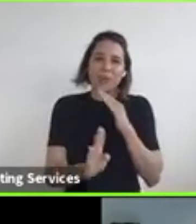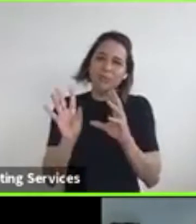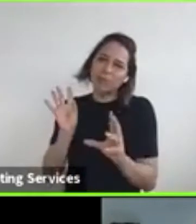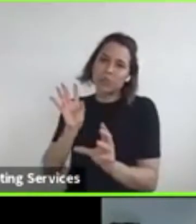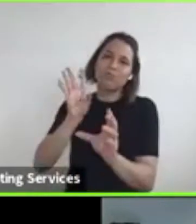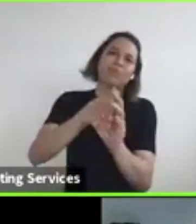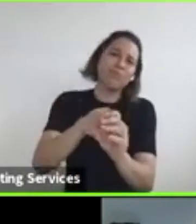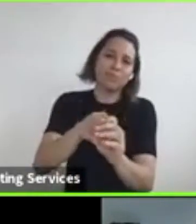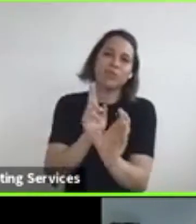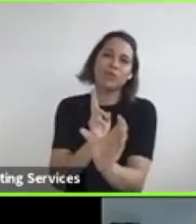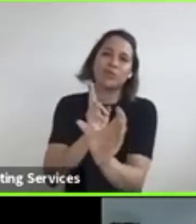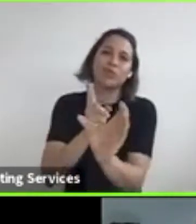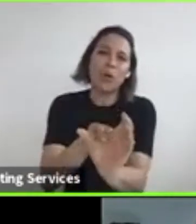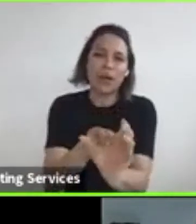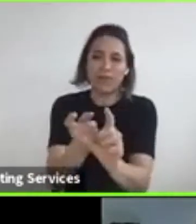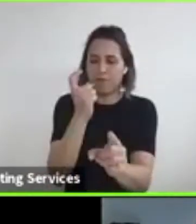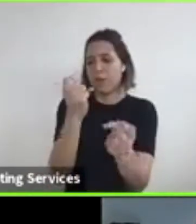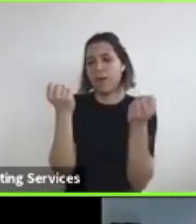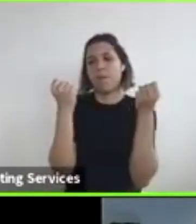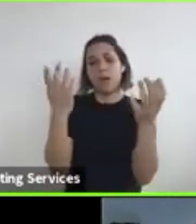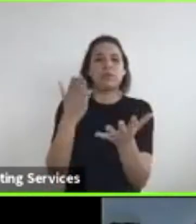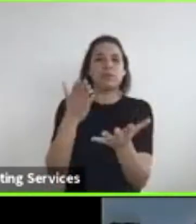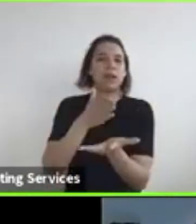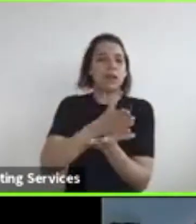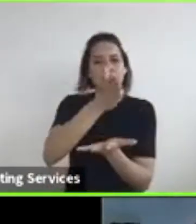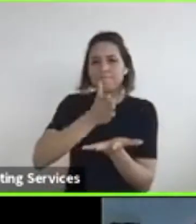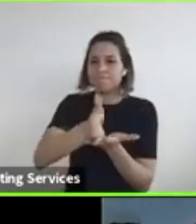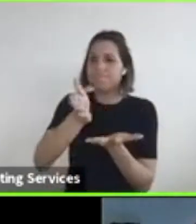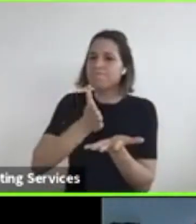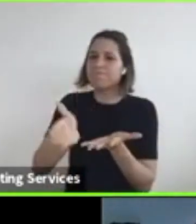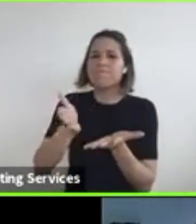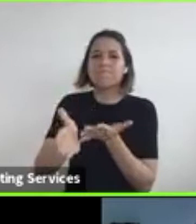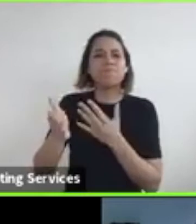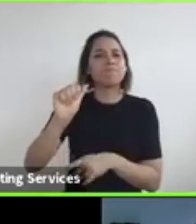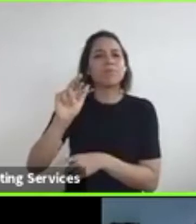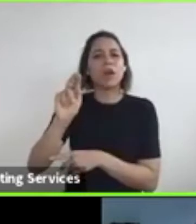MULTIDISCIPLINARY ARTIST, WHO HAS BACKGROUNDS NOT PRIMARILY IN DANCE, BUT MY